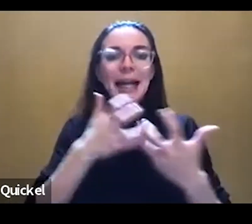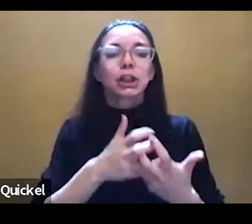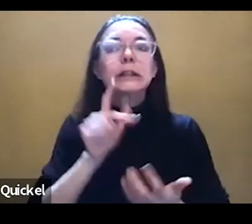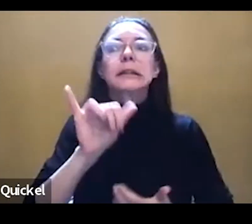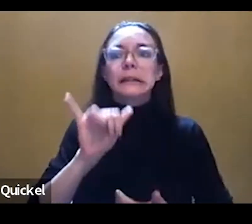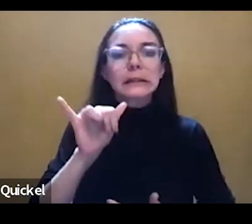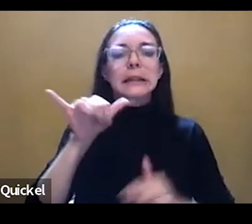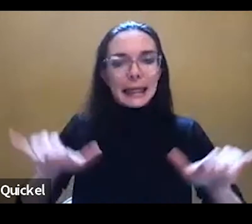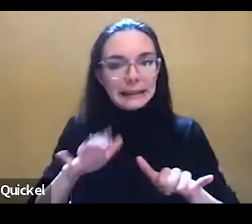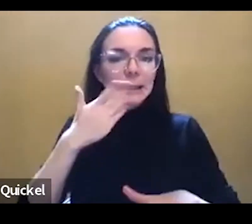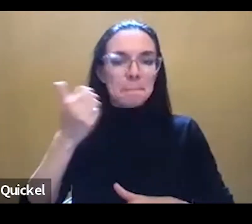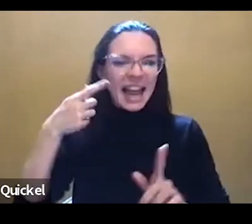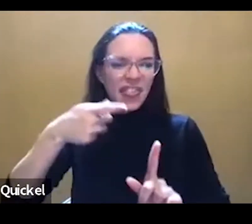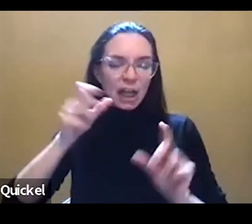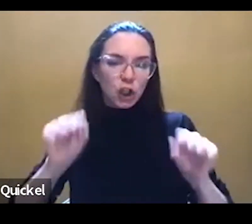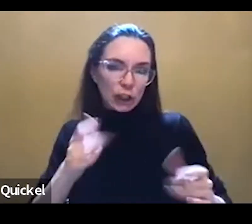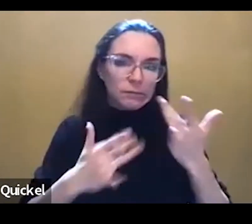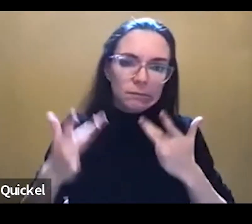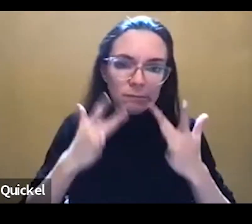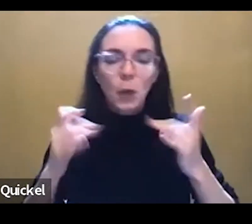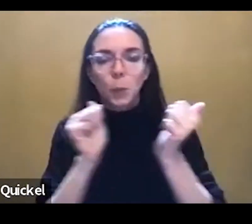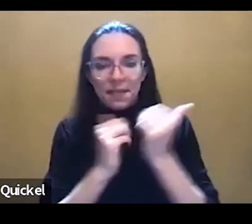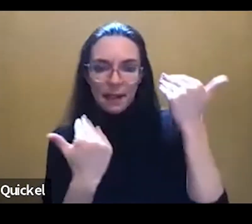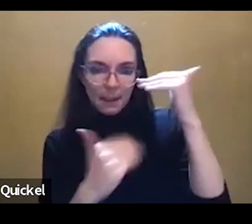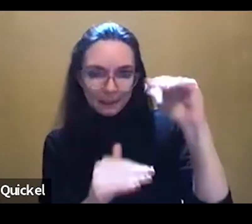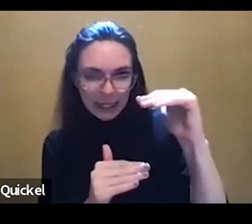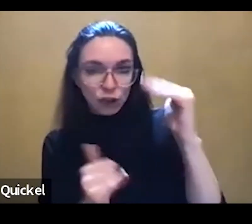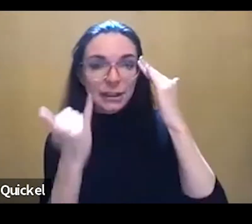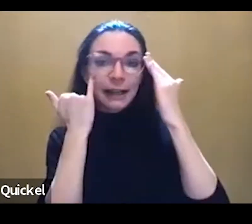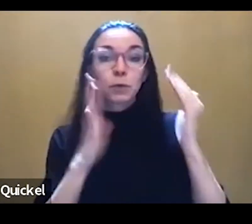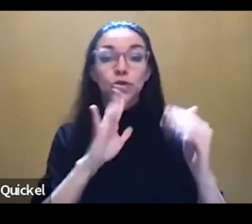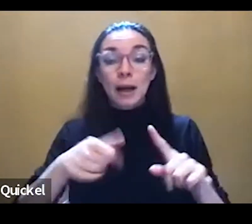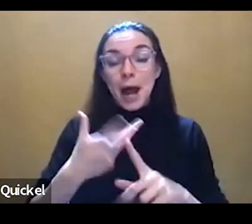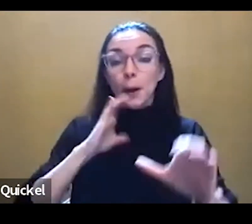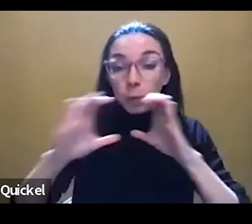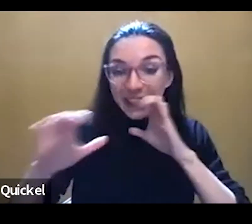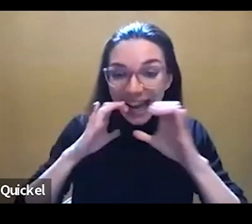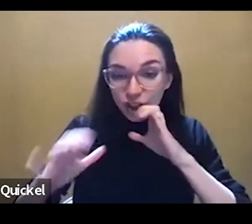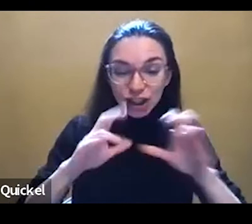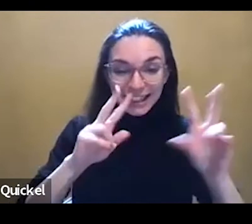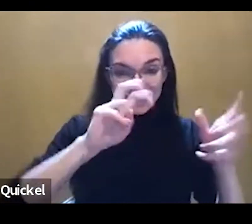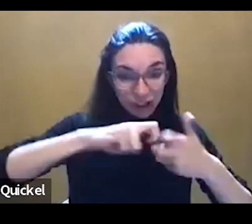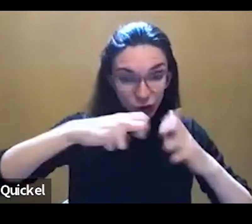within their limitations, and speaking about communication issues in particular, one of the